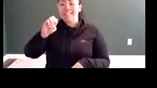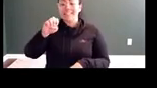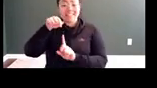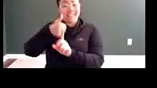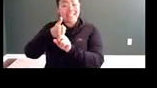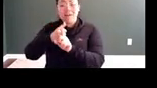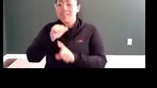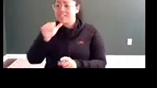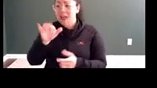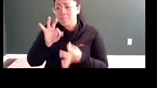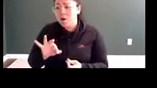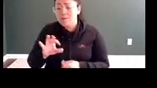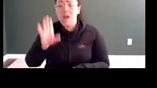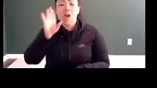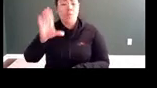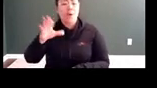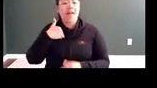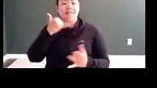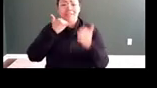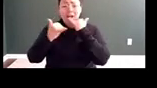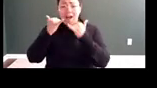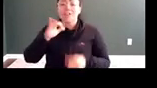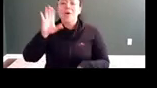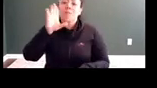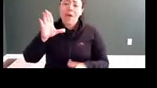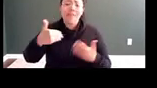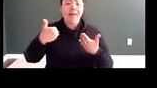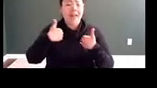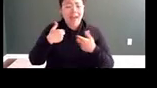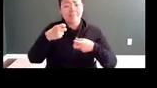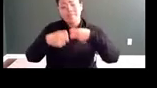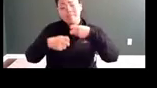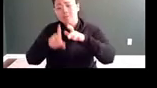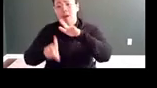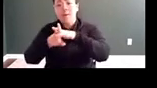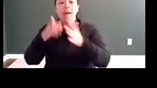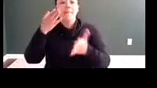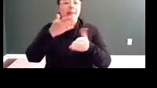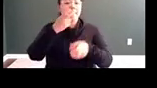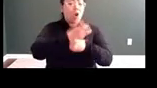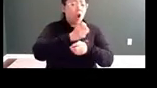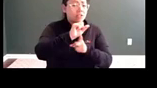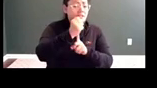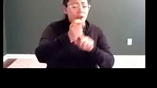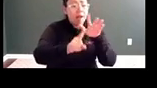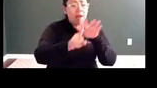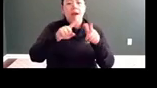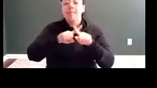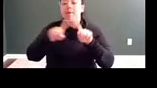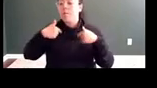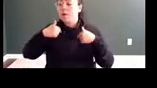and that there will be flaws and there will be hiccups, and there might be hard situations, but that we all are agreeing to come to it together